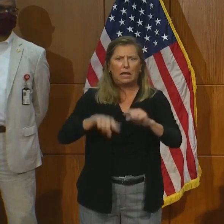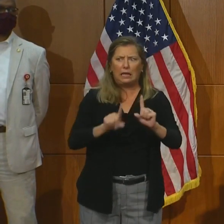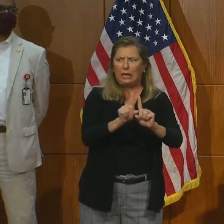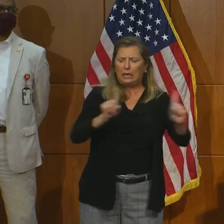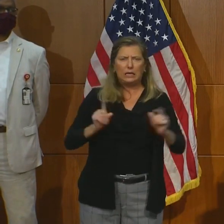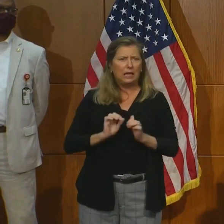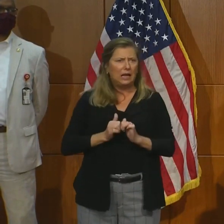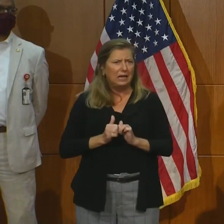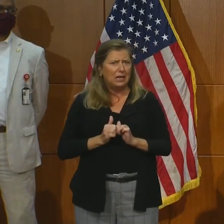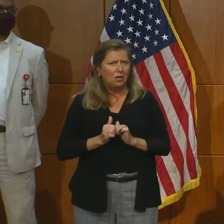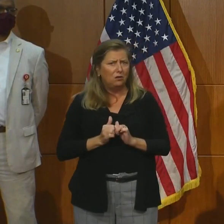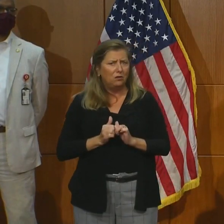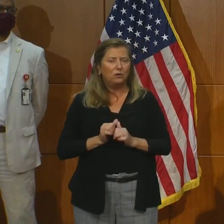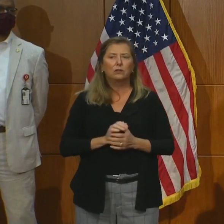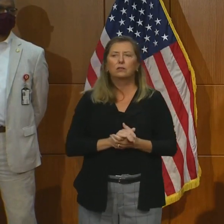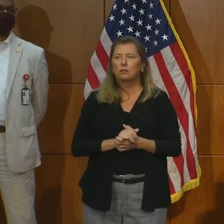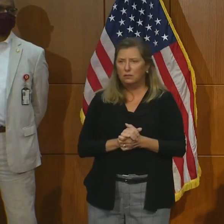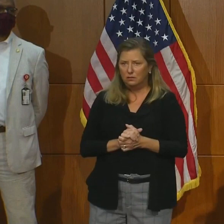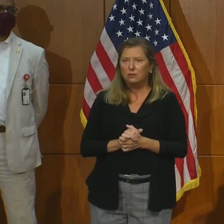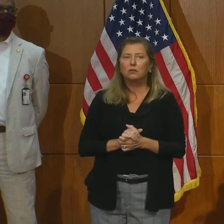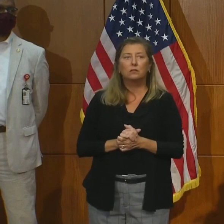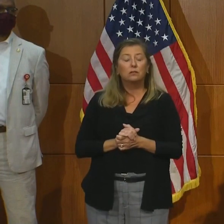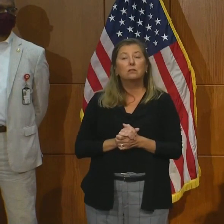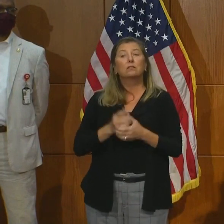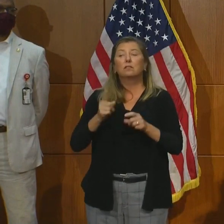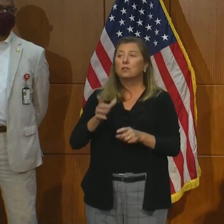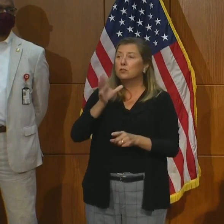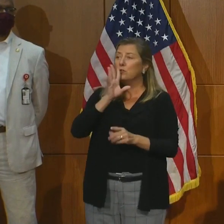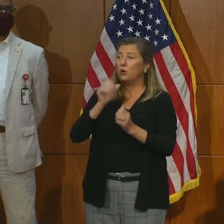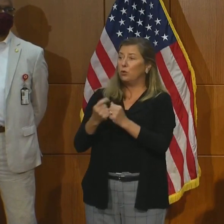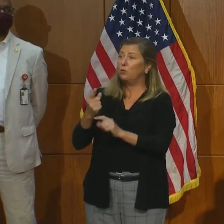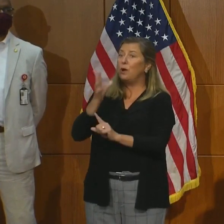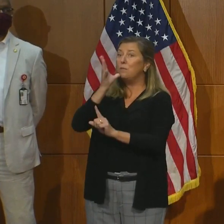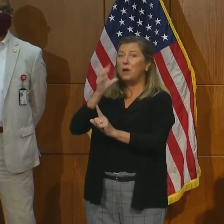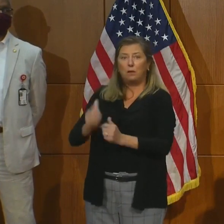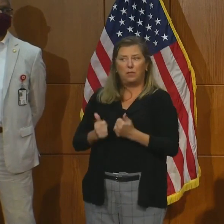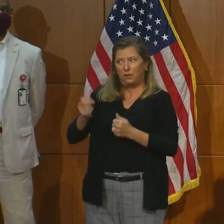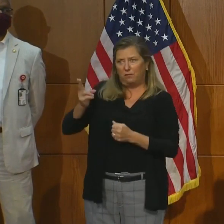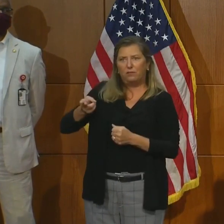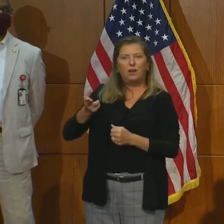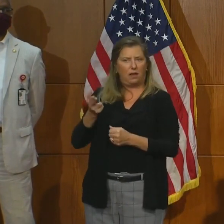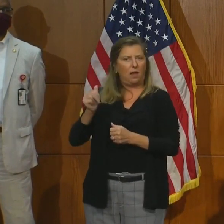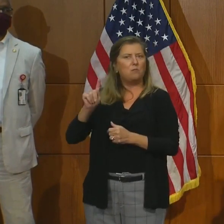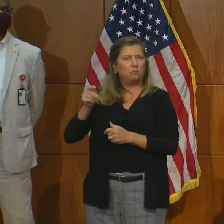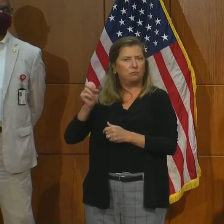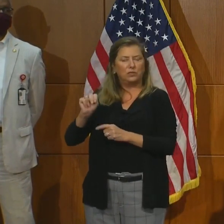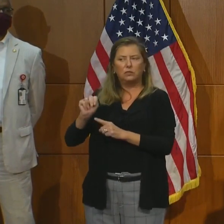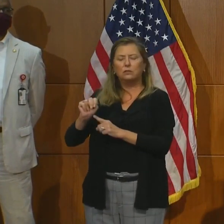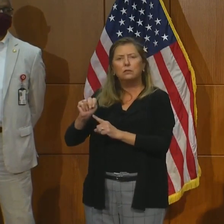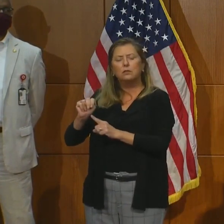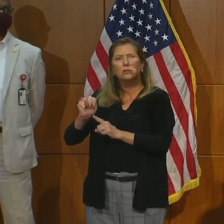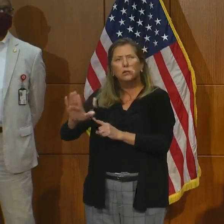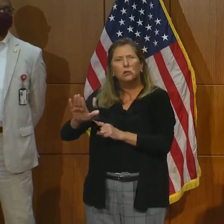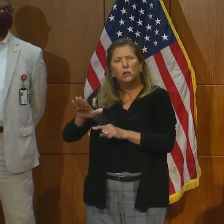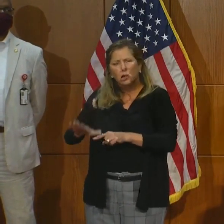PEOPLE WORRIED ABOUT GOING TO WORK WHEN THEY CAME SOCIALLY DISTANCE FROM OTHER PEOPLE.